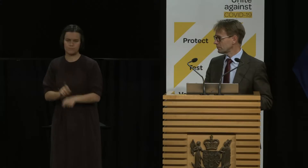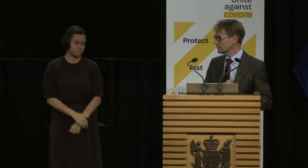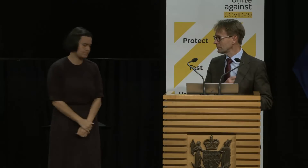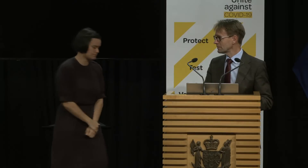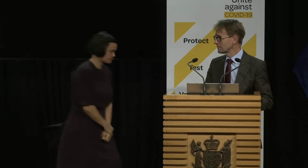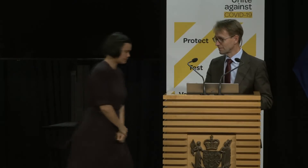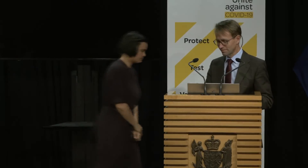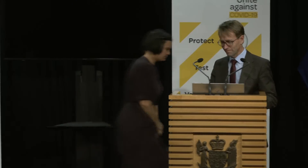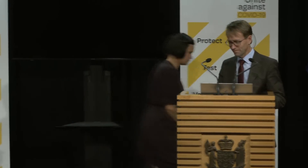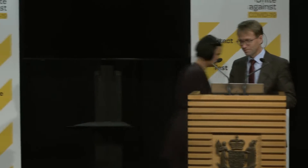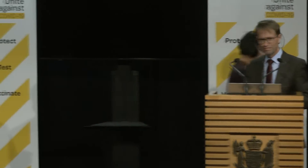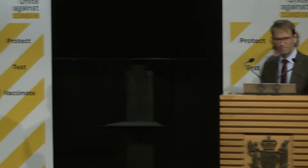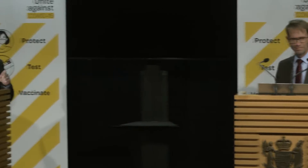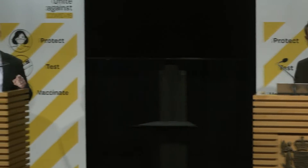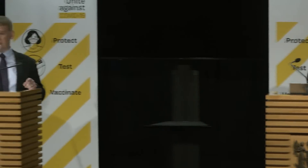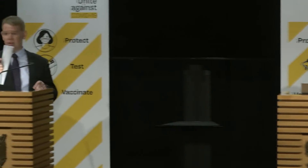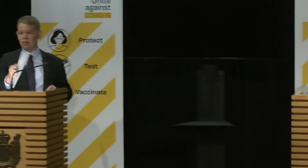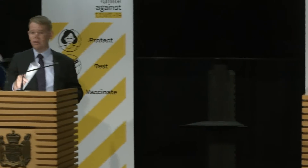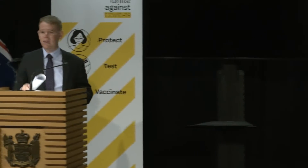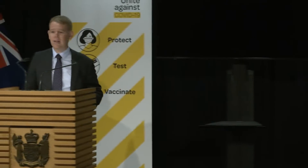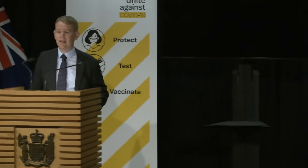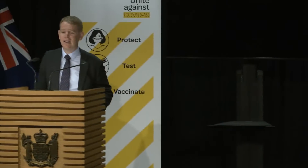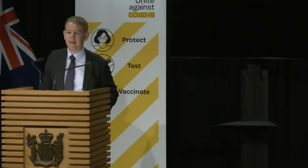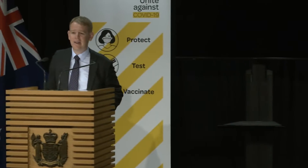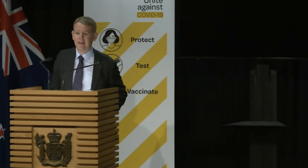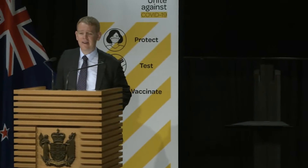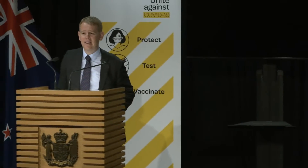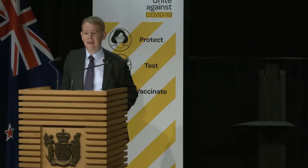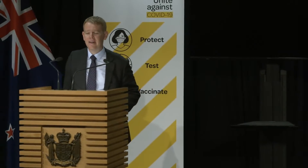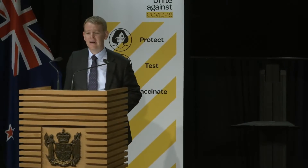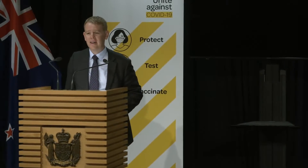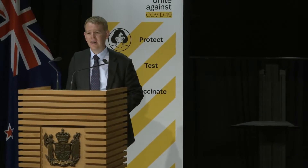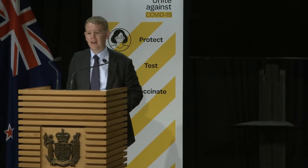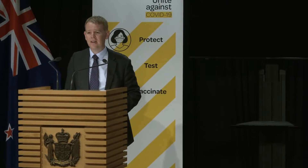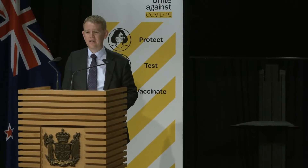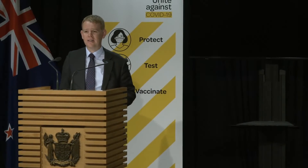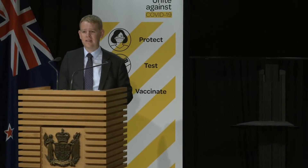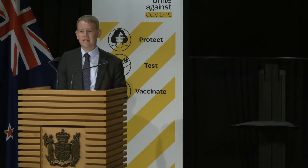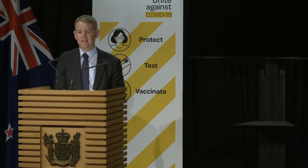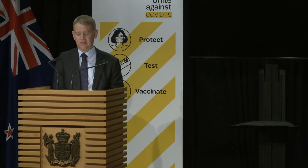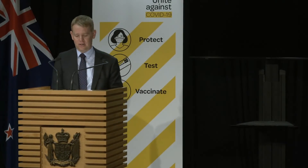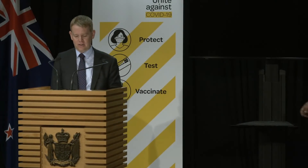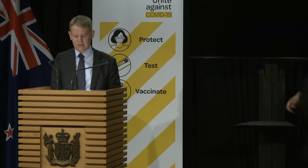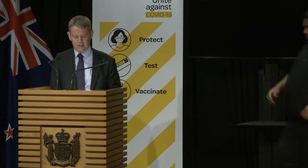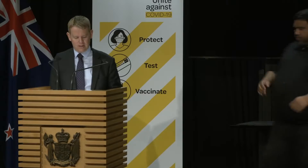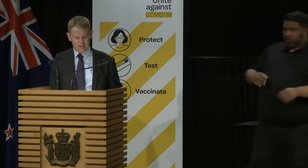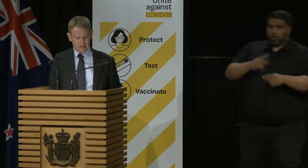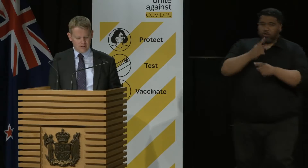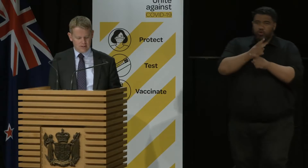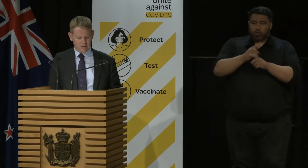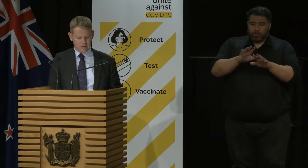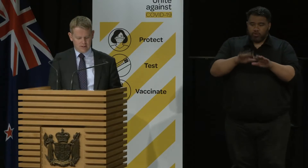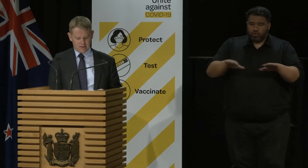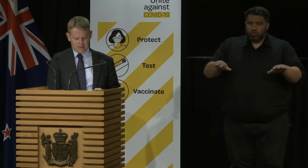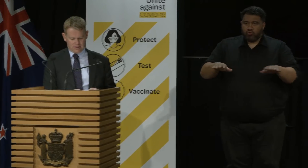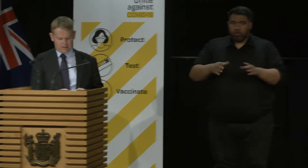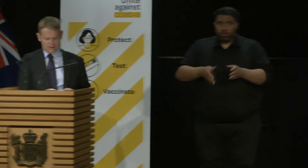People coming in will want to feel assured that they are saf. You too can be really quick then you can have a last